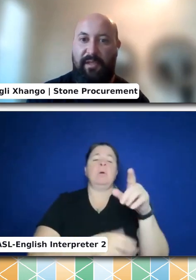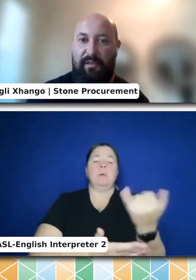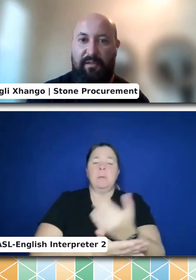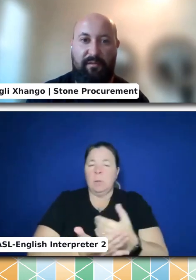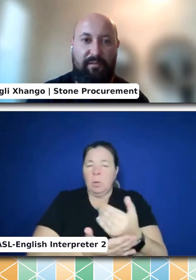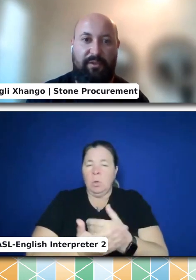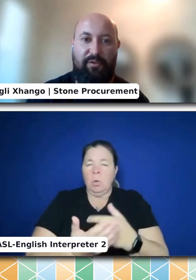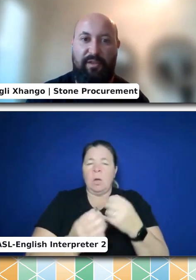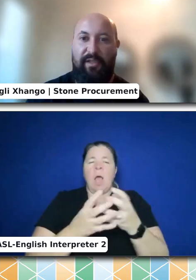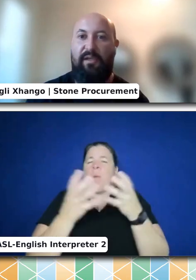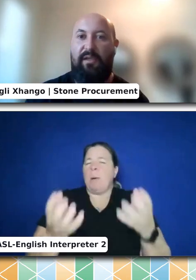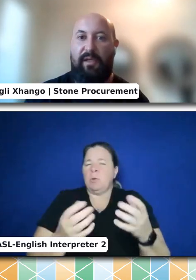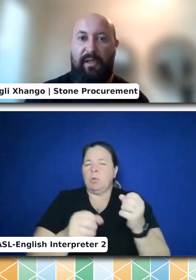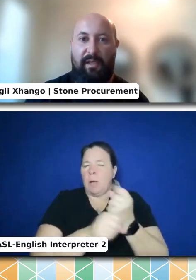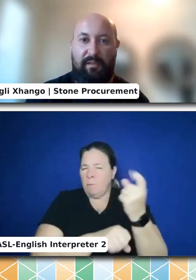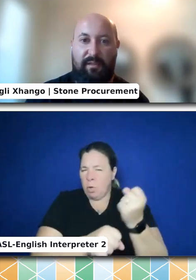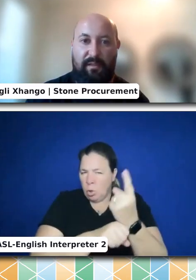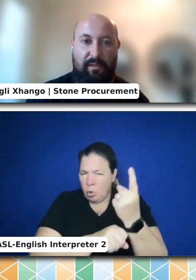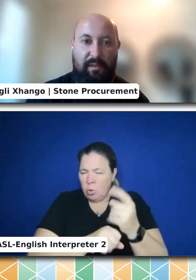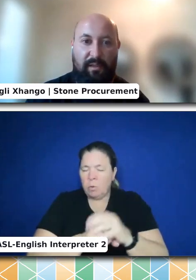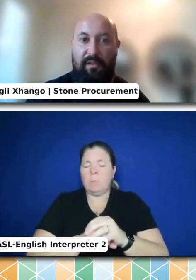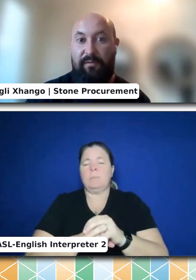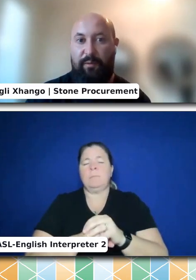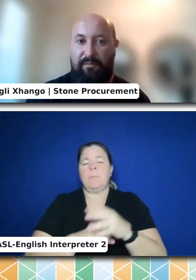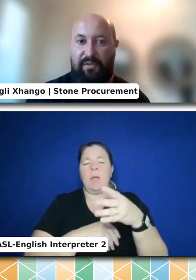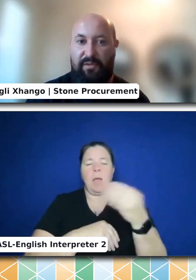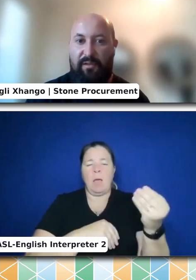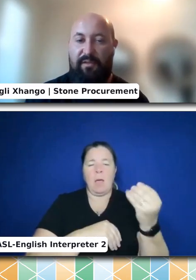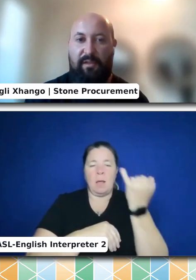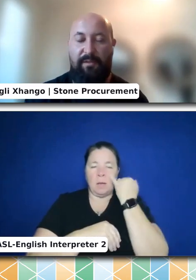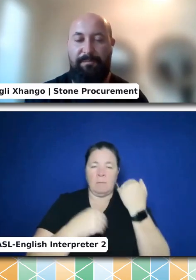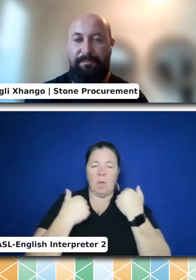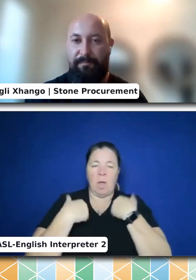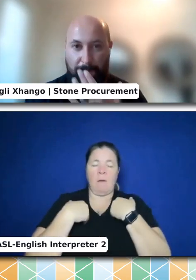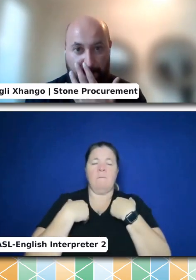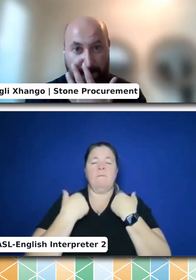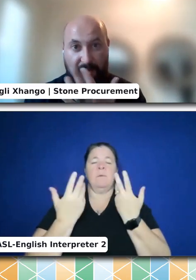Yearly, and… Uh, if you have a stock, um.